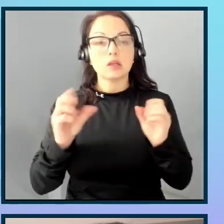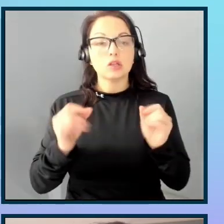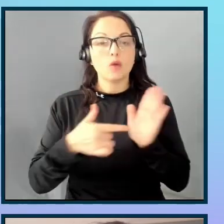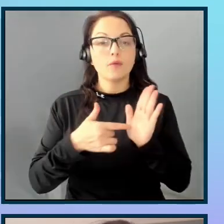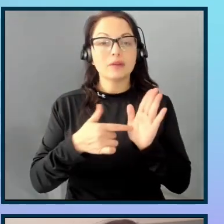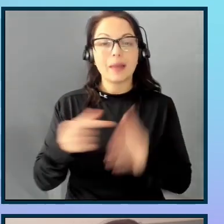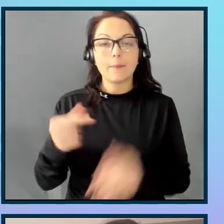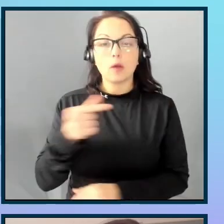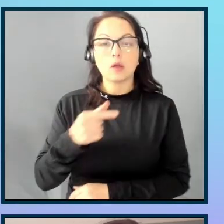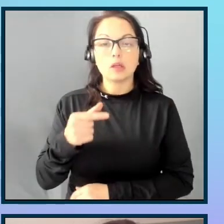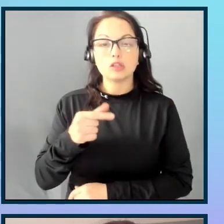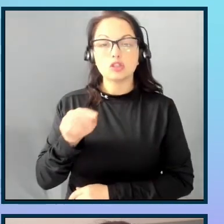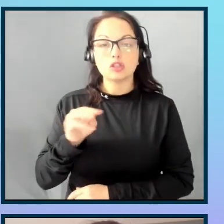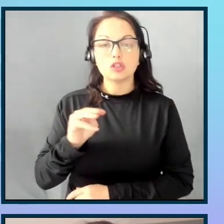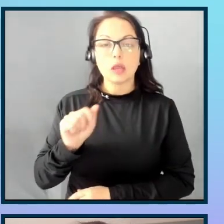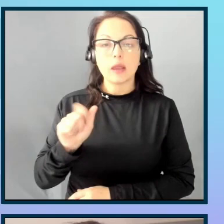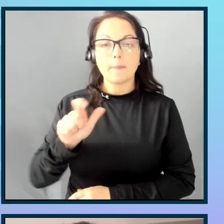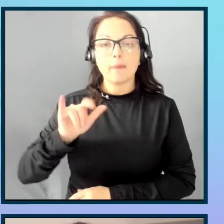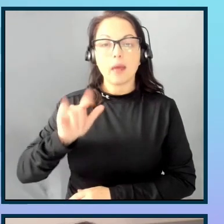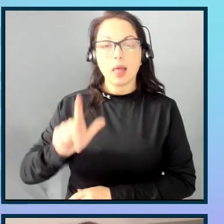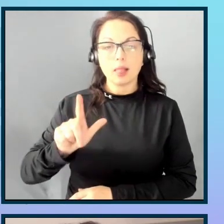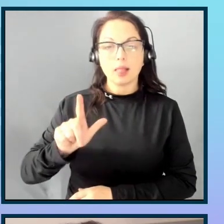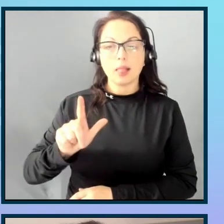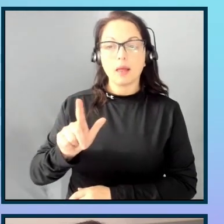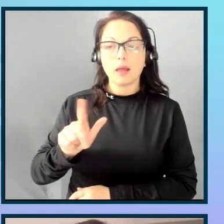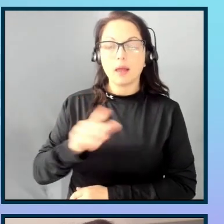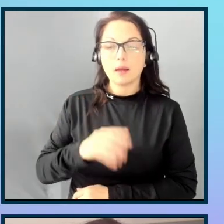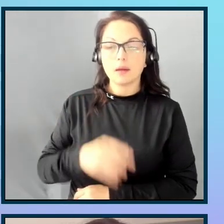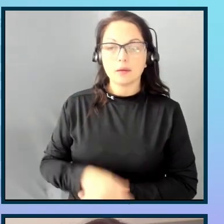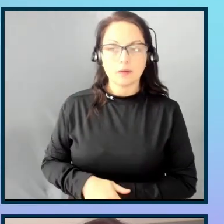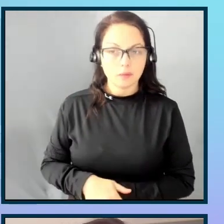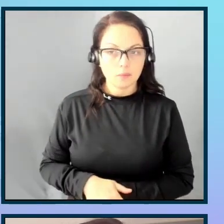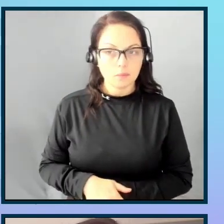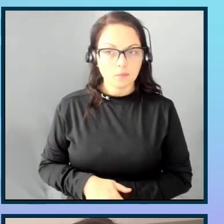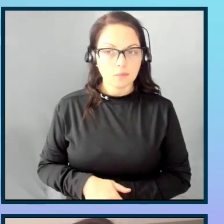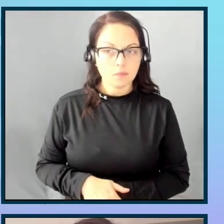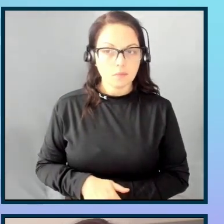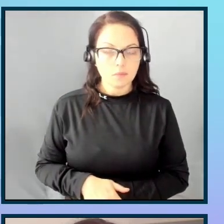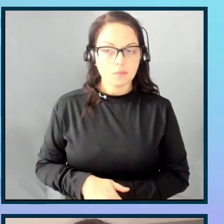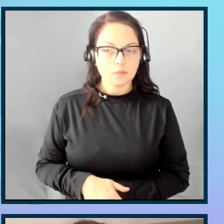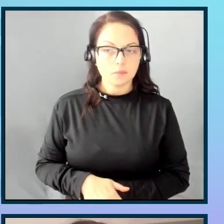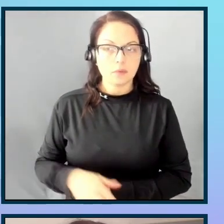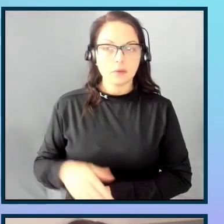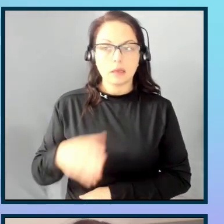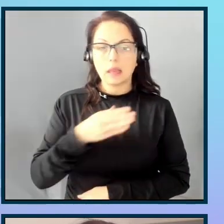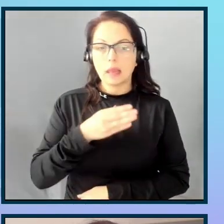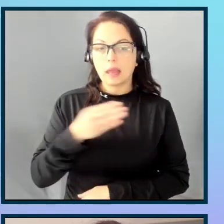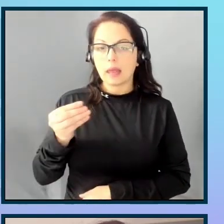and you are presenting somebody else's email, which you have nothing to do with writing,